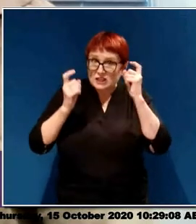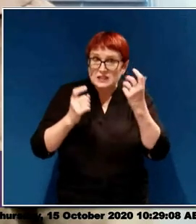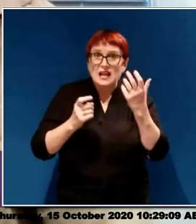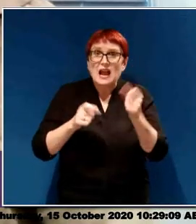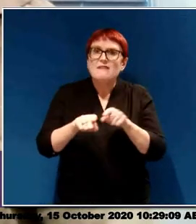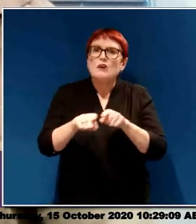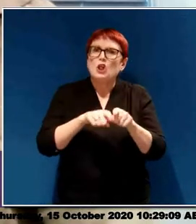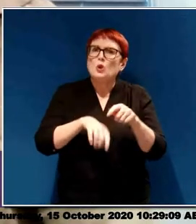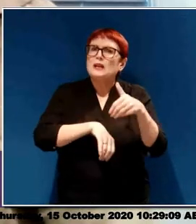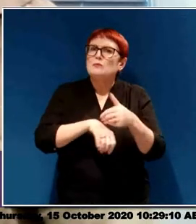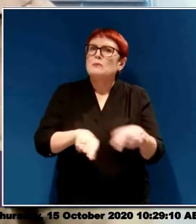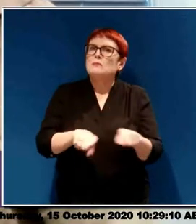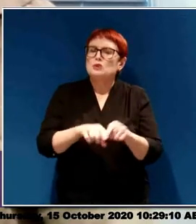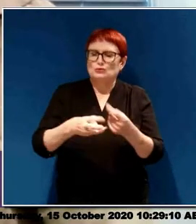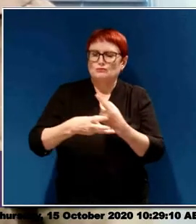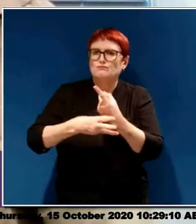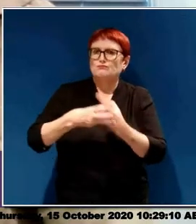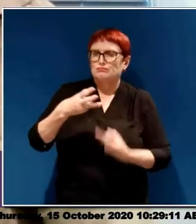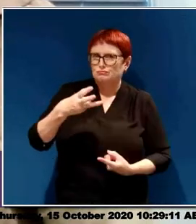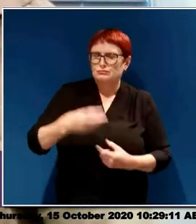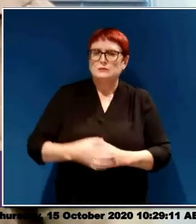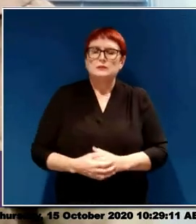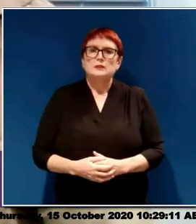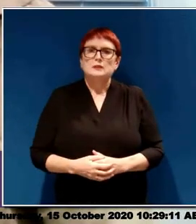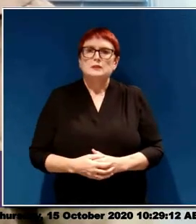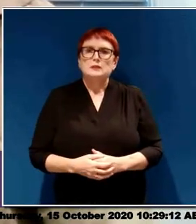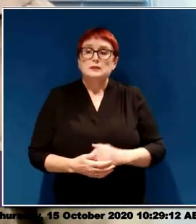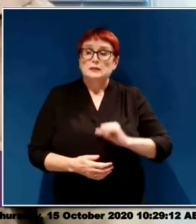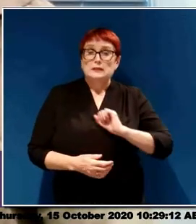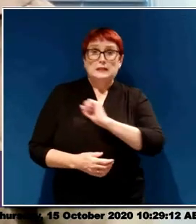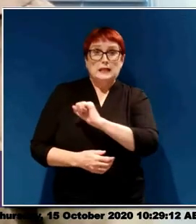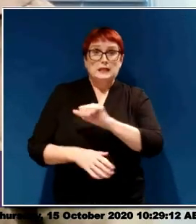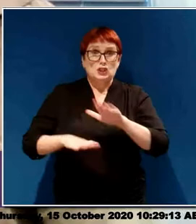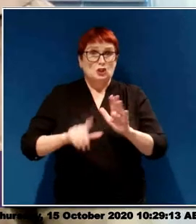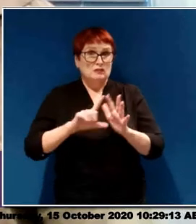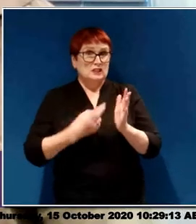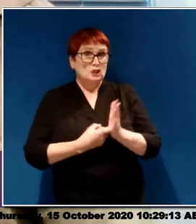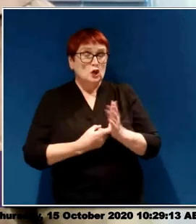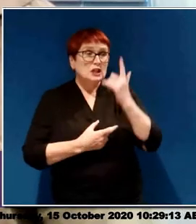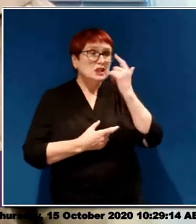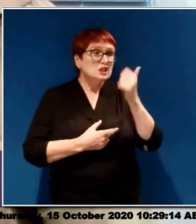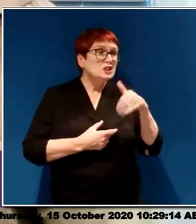Then she then suggested we go to a clinical psychologist for a full